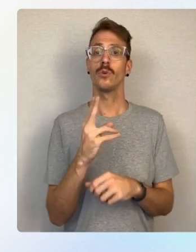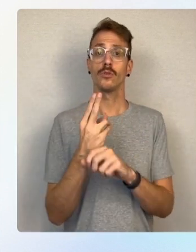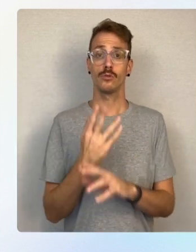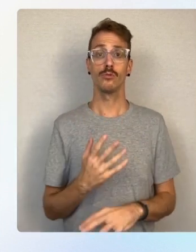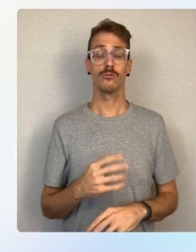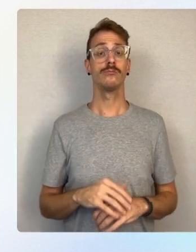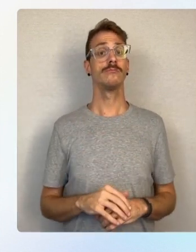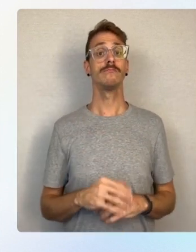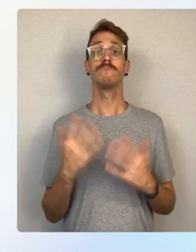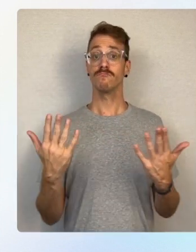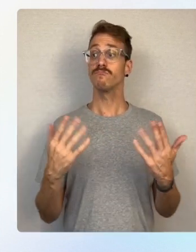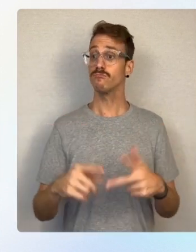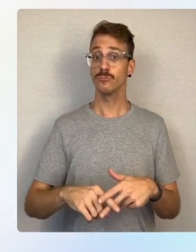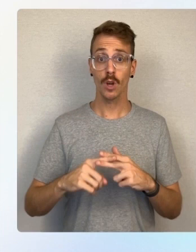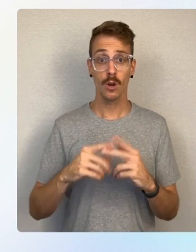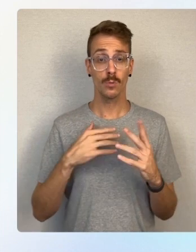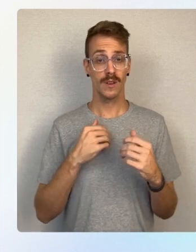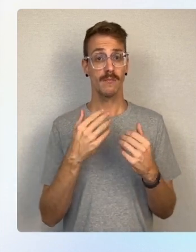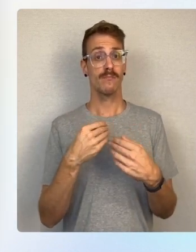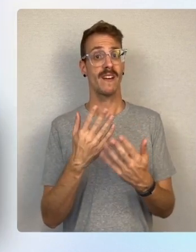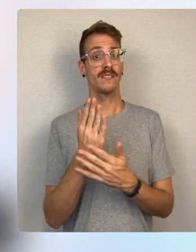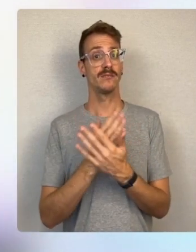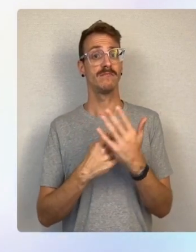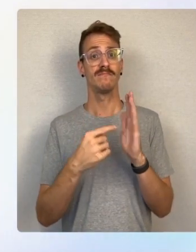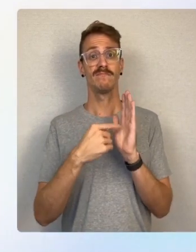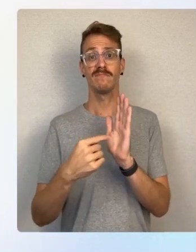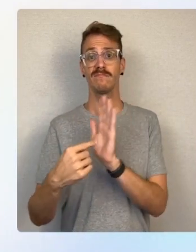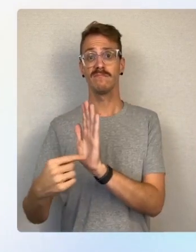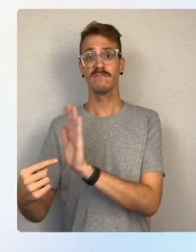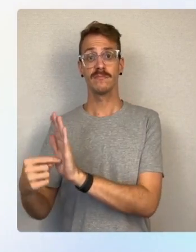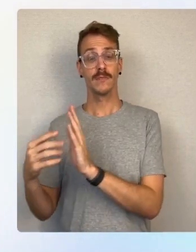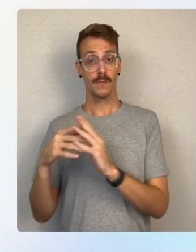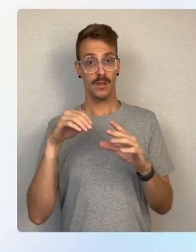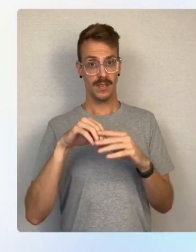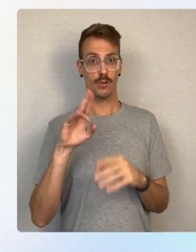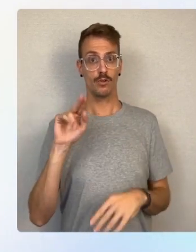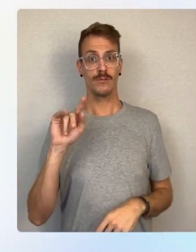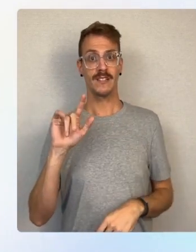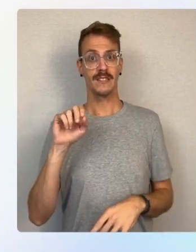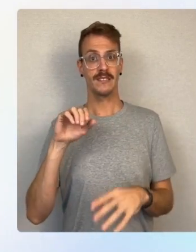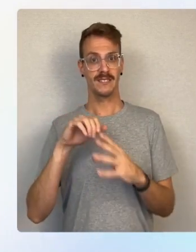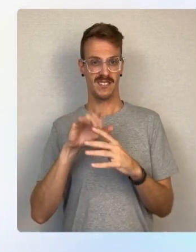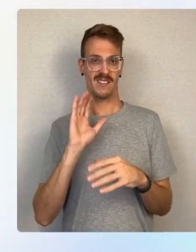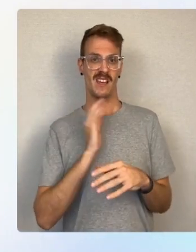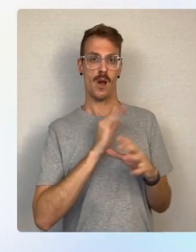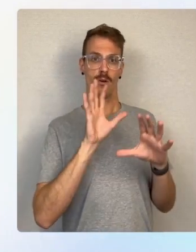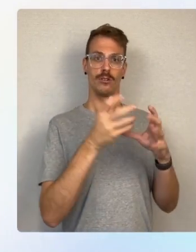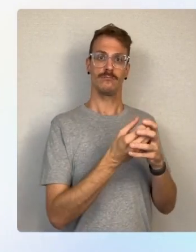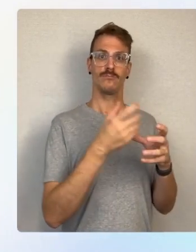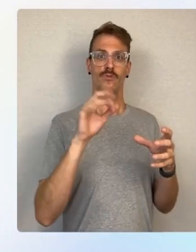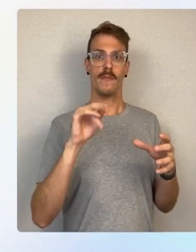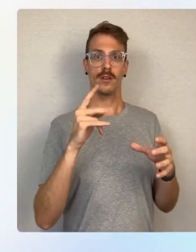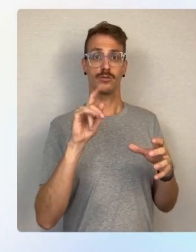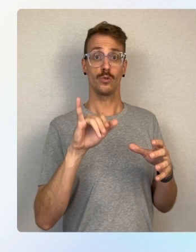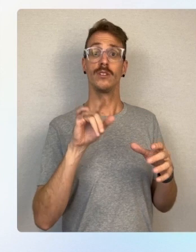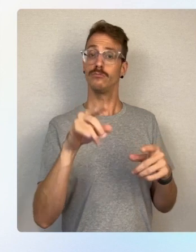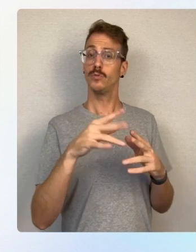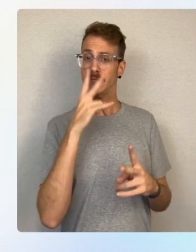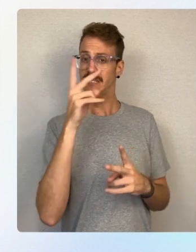to provide this feedback to your users. To get you started, we're providing a few basic samples and utilities in the repository.